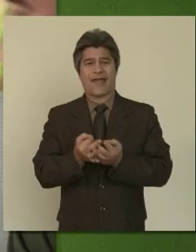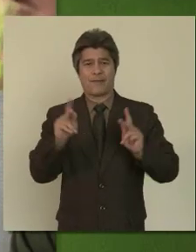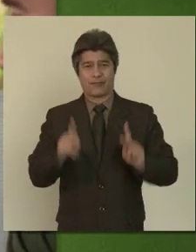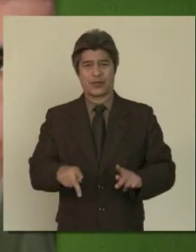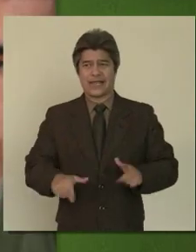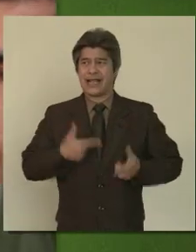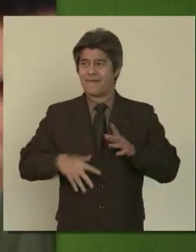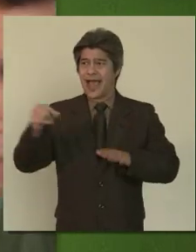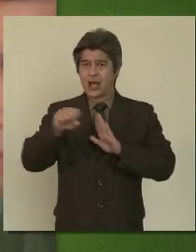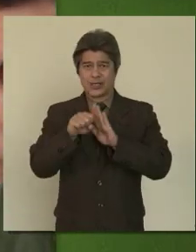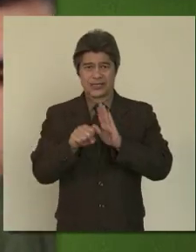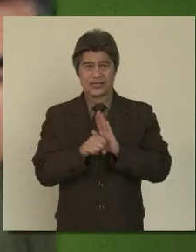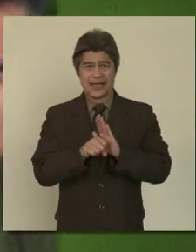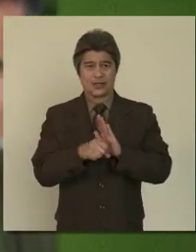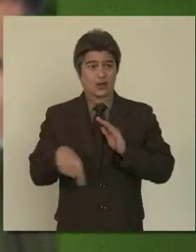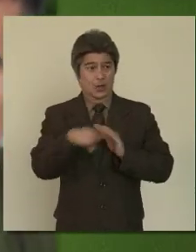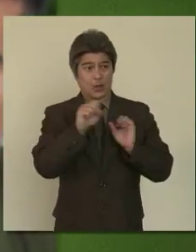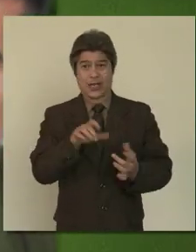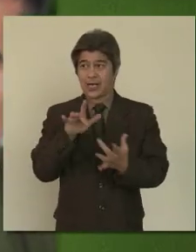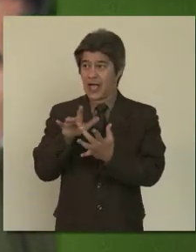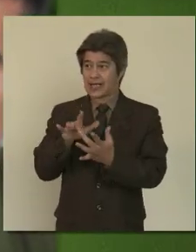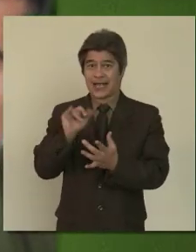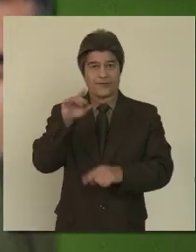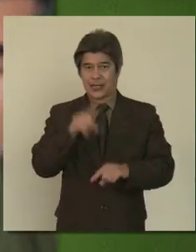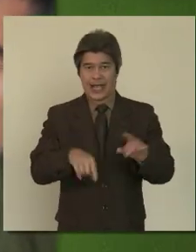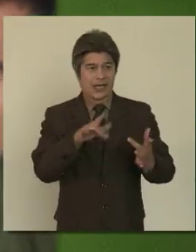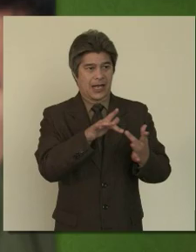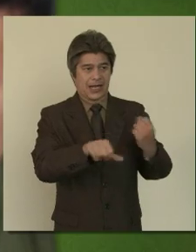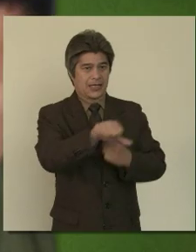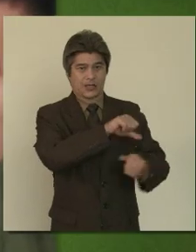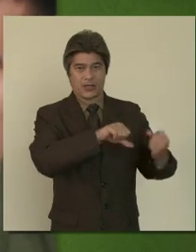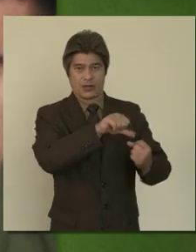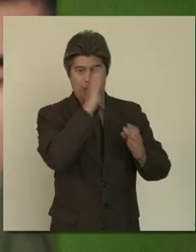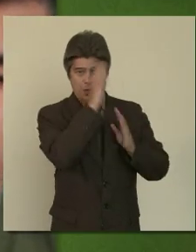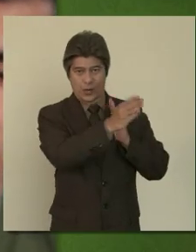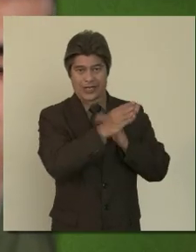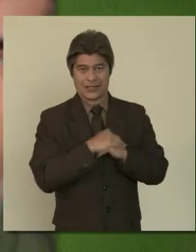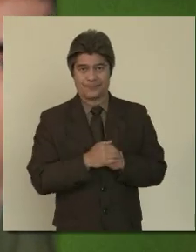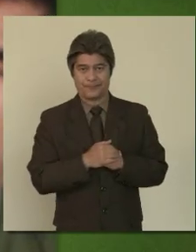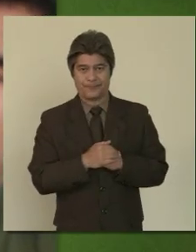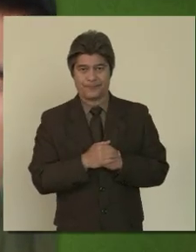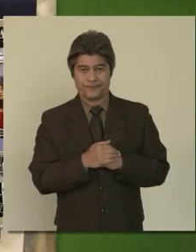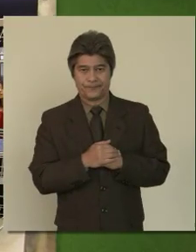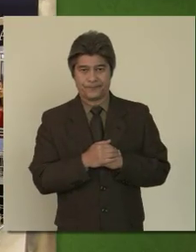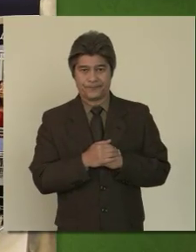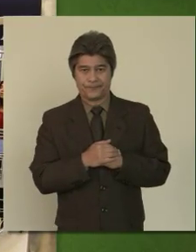contact person you each get in touch with in case you’re unable to reach one another directly.